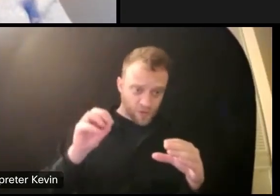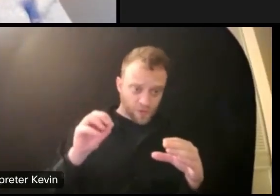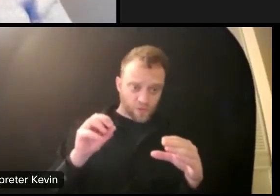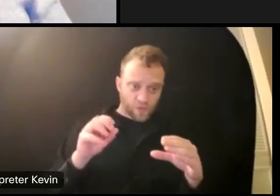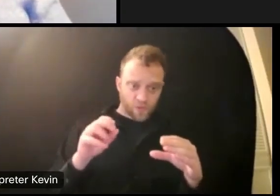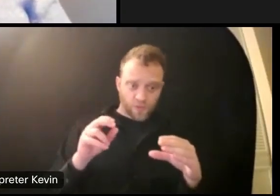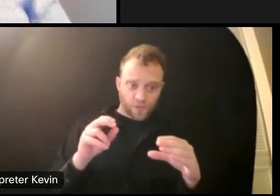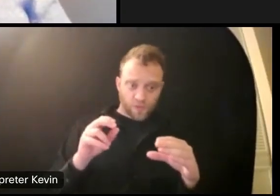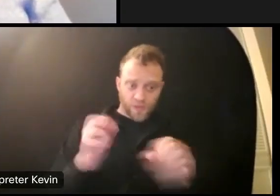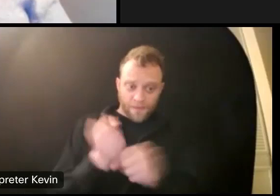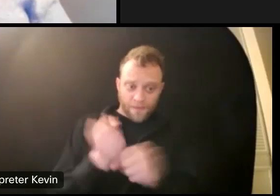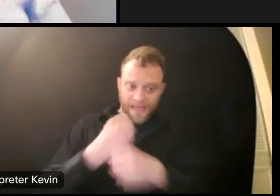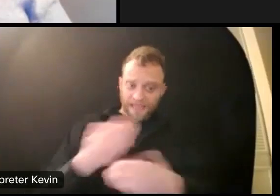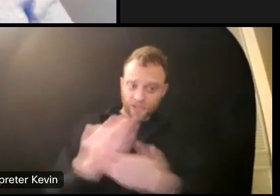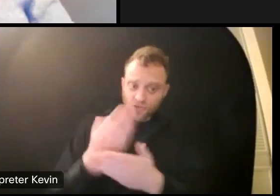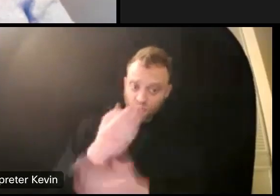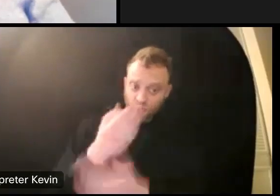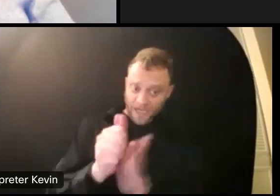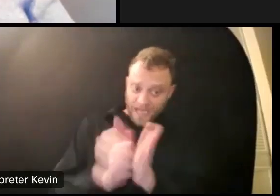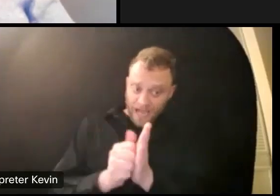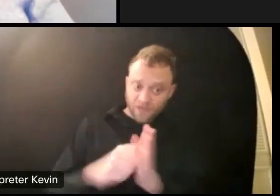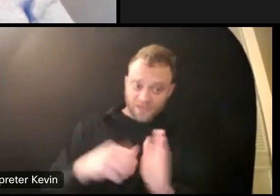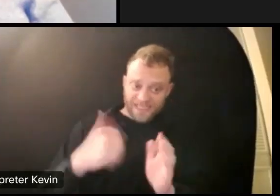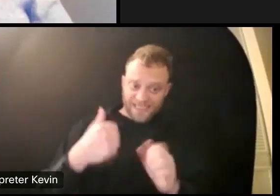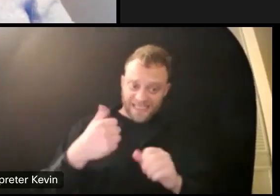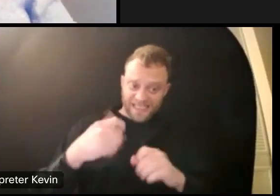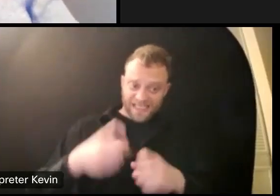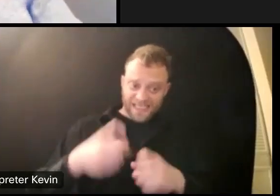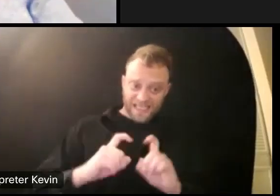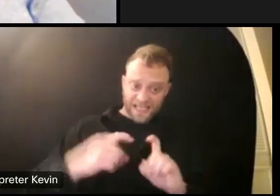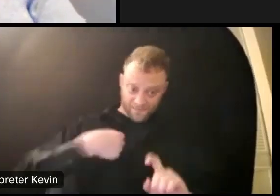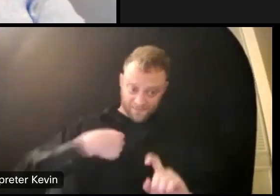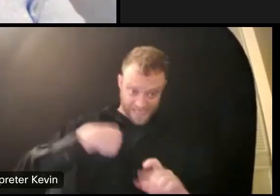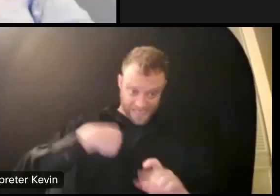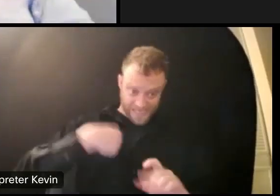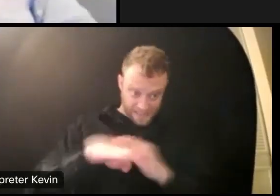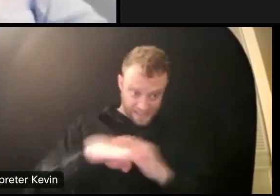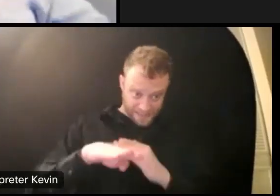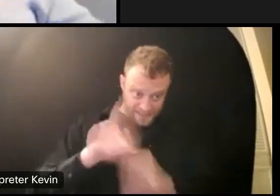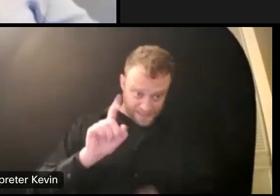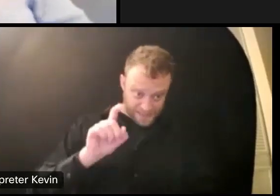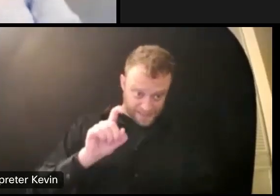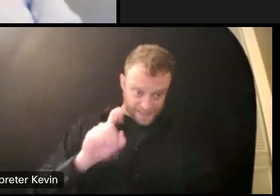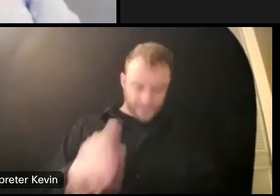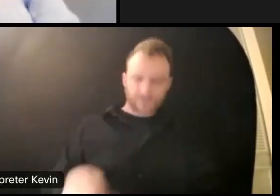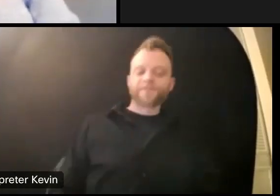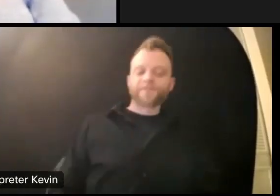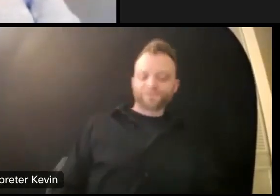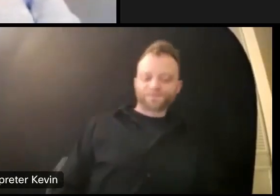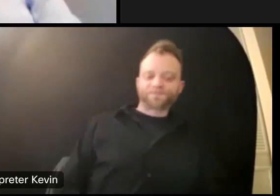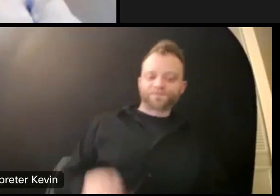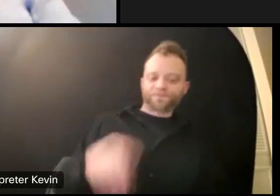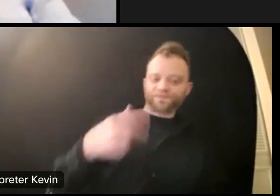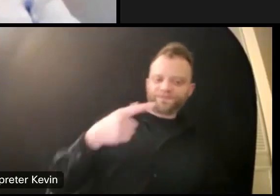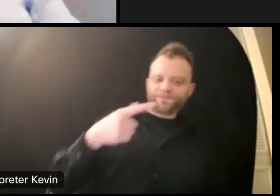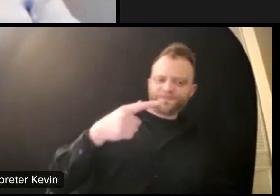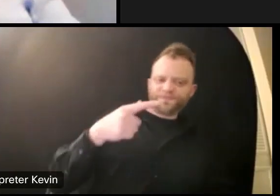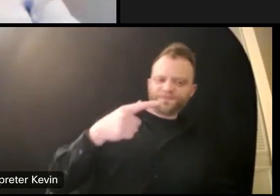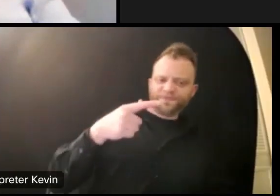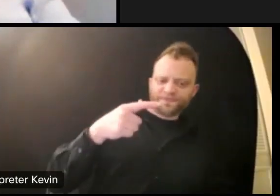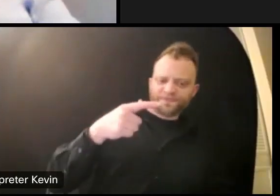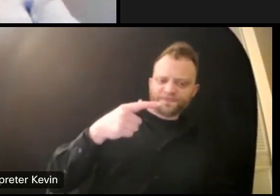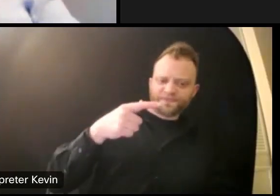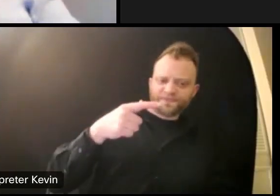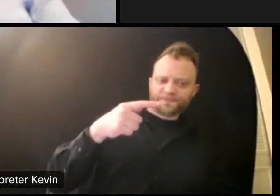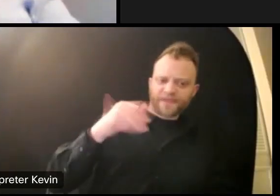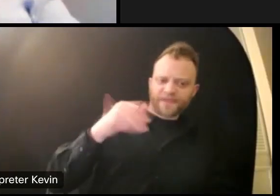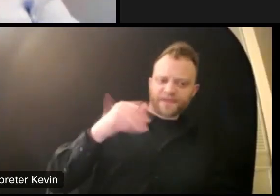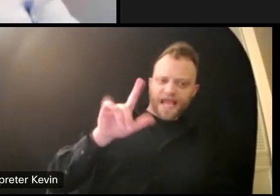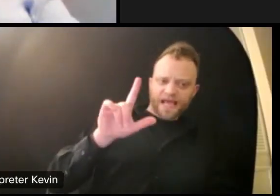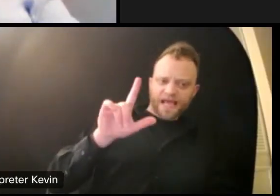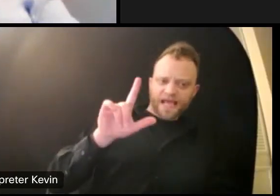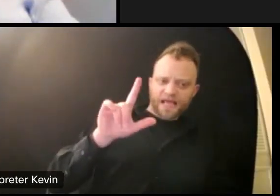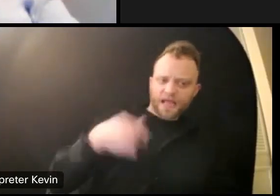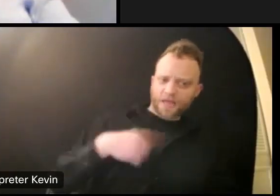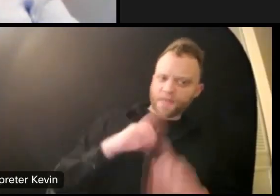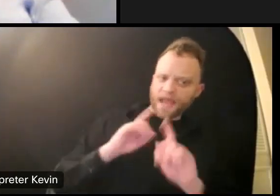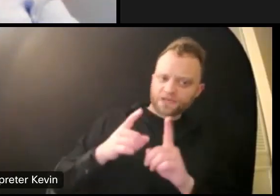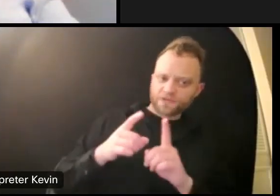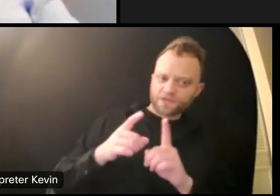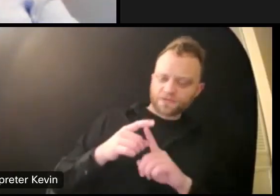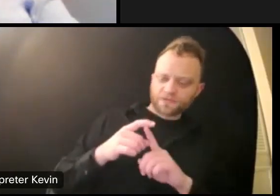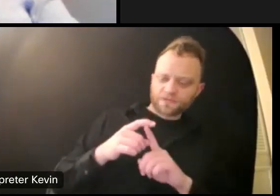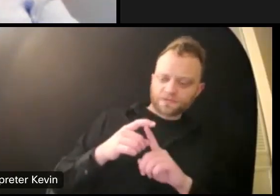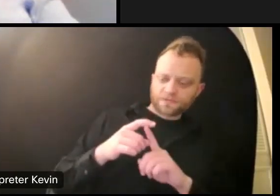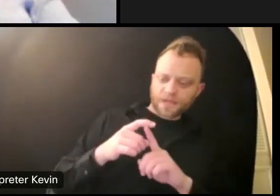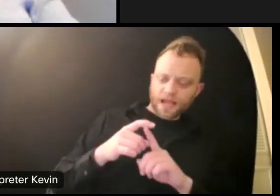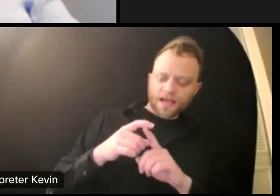(Fast) So I was just going to say, just having numerous discussions with OCTO ... new accounts